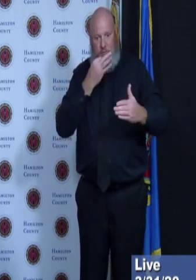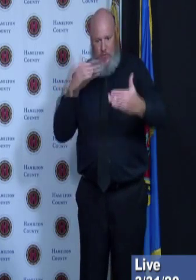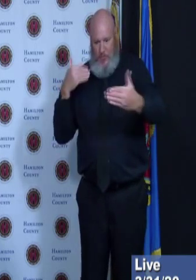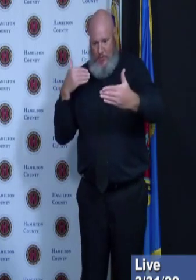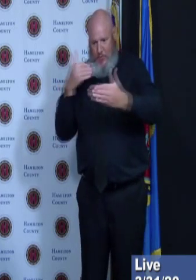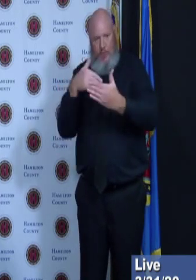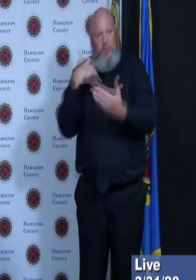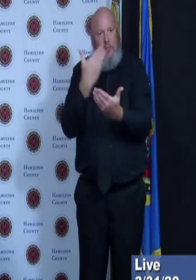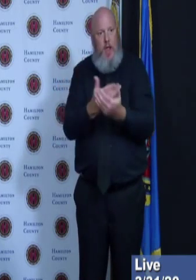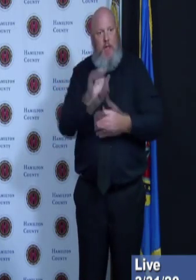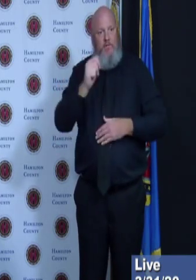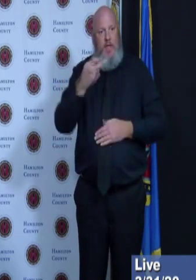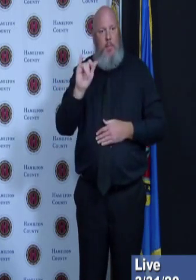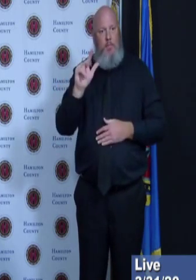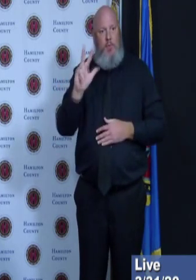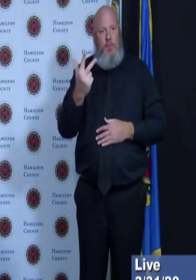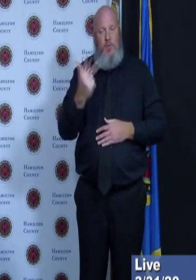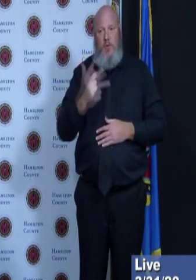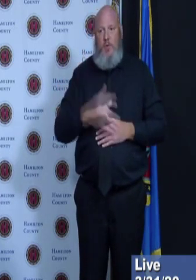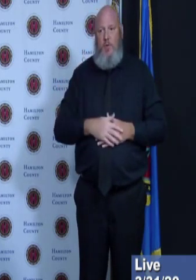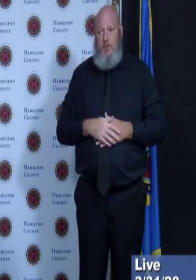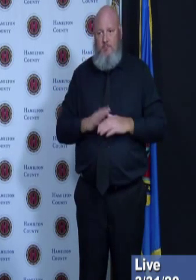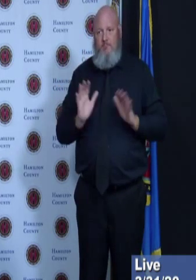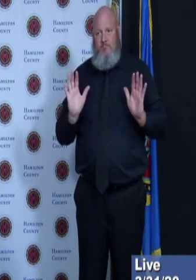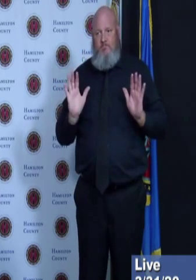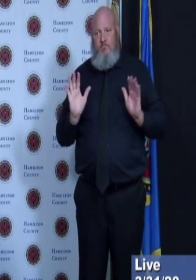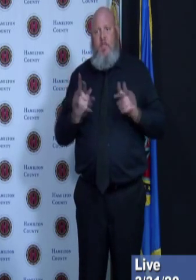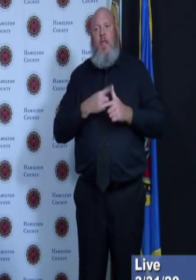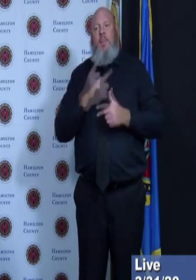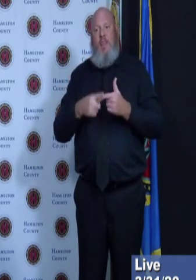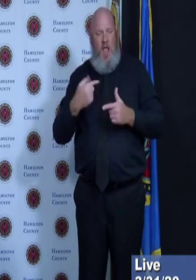what we're gonna do and so I'm not making any promises by what by way of